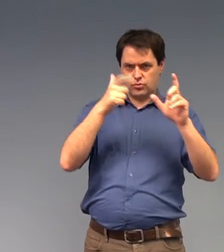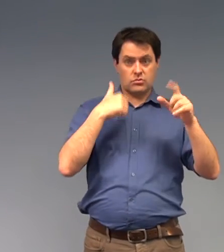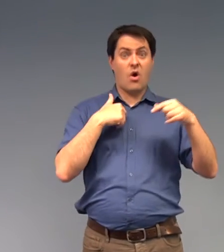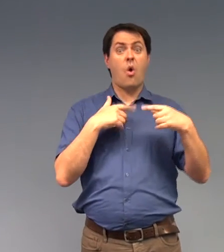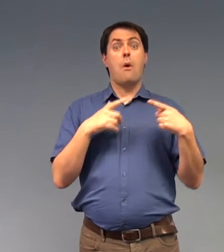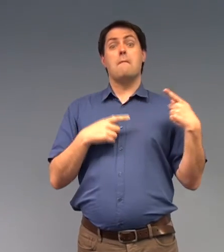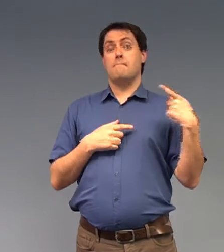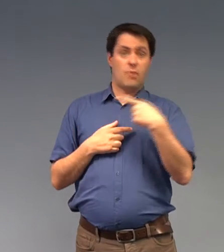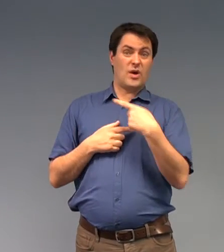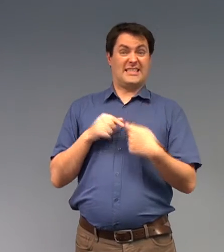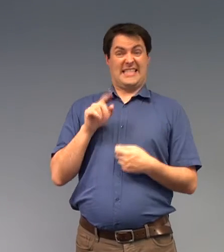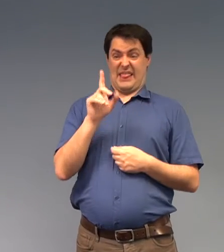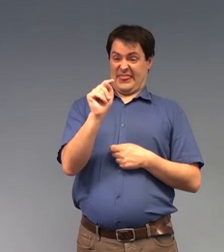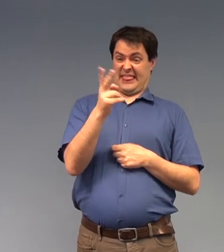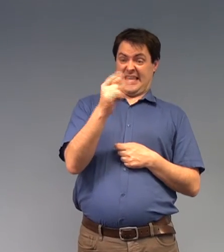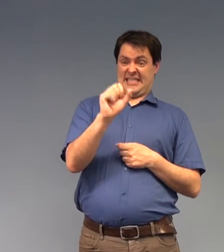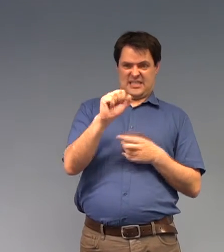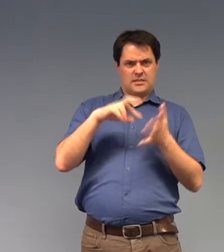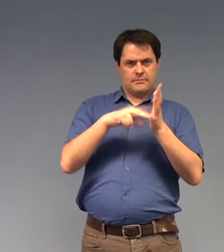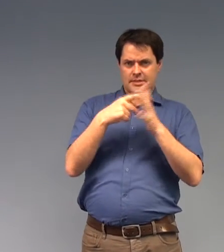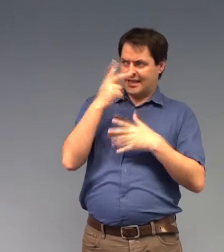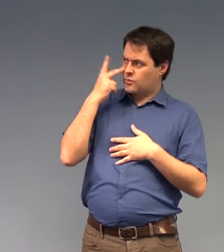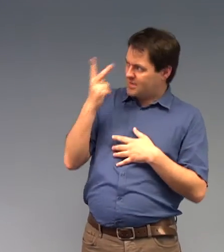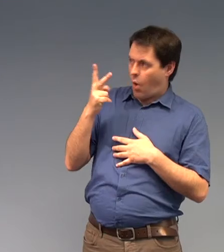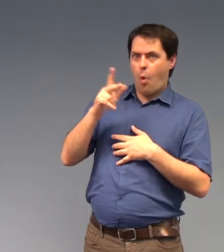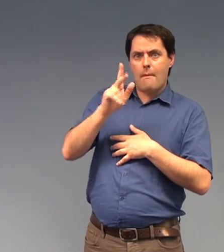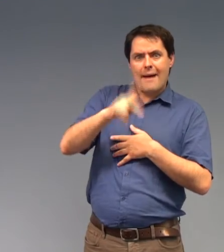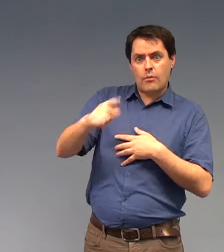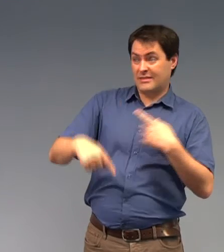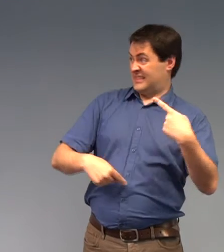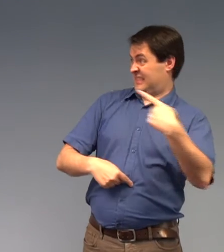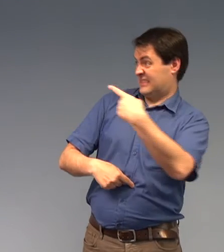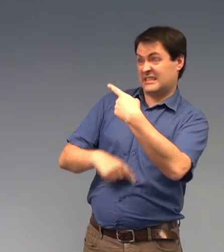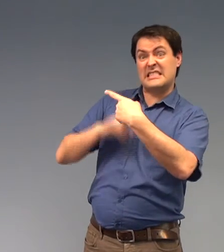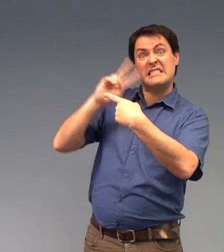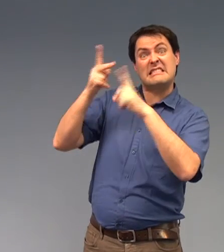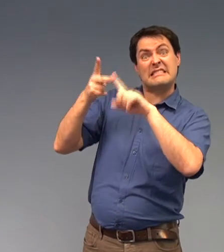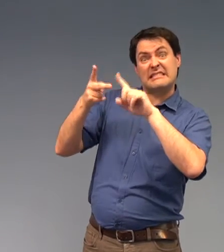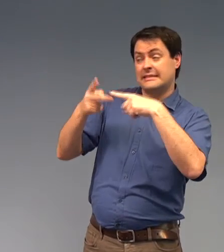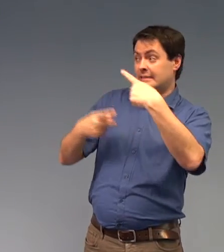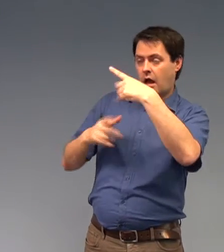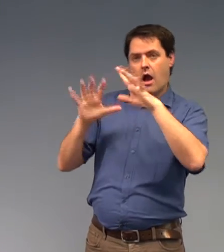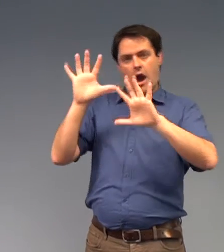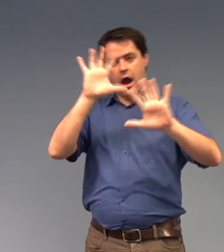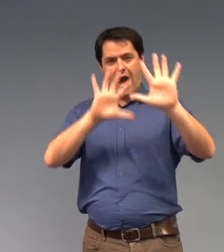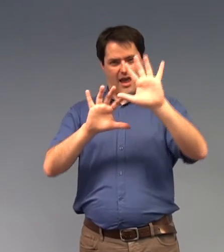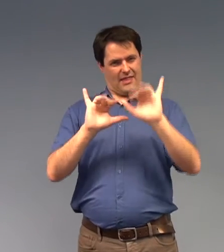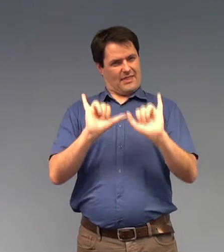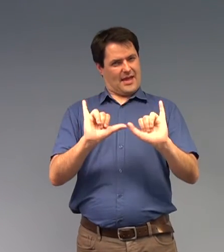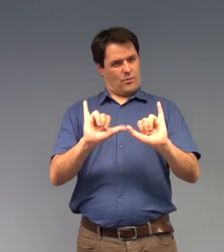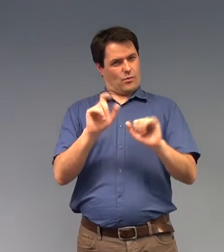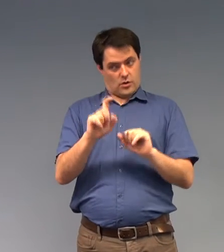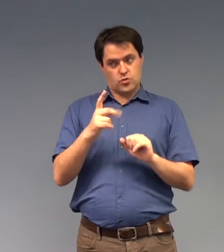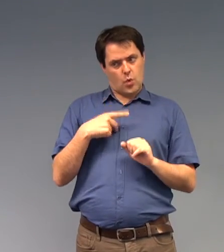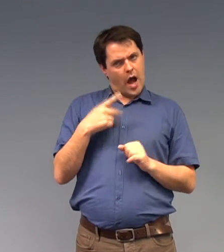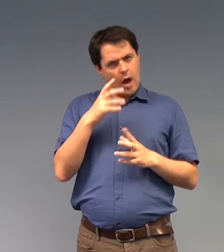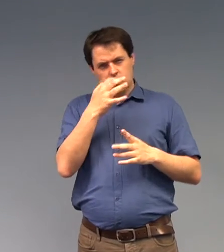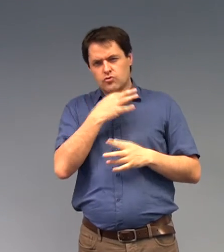We need to make sure that we're aware of what's going on. If somebody says, "this," it may be that they're pointing at a specific point in their PowerPoint.